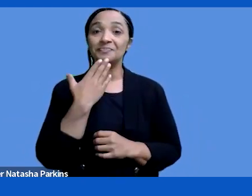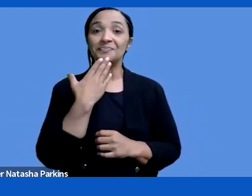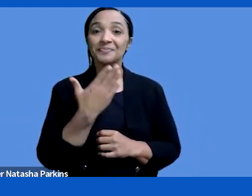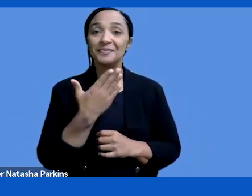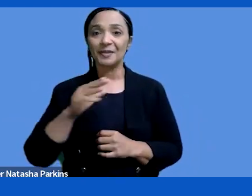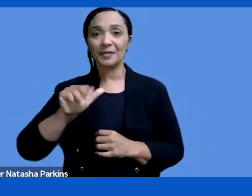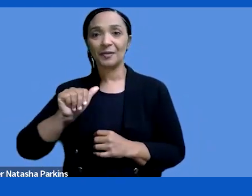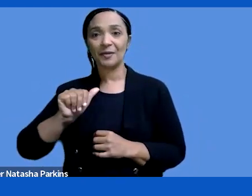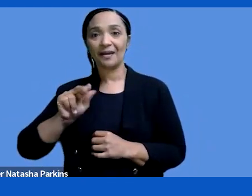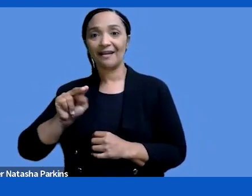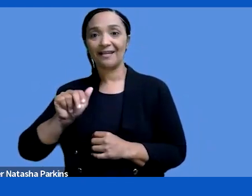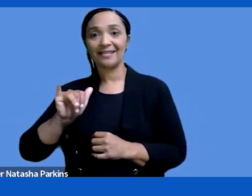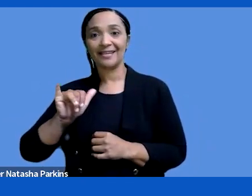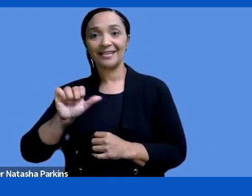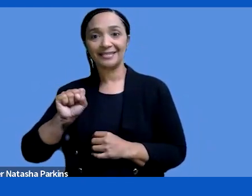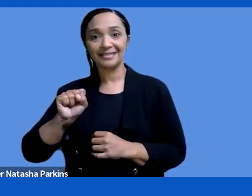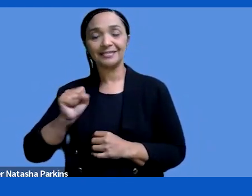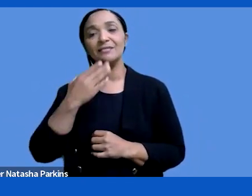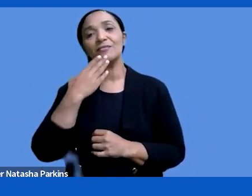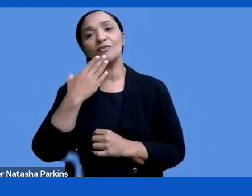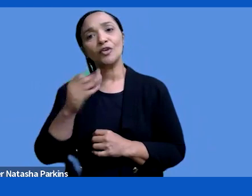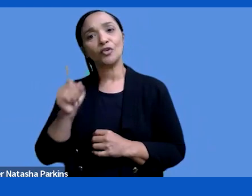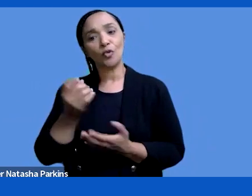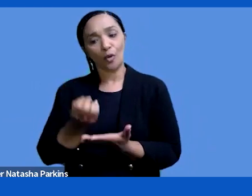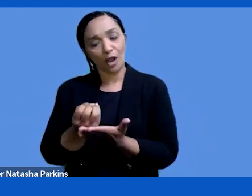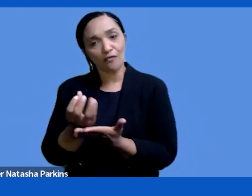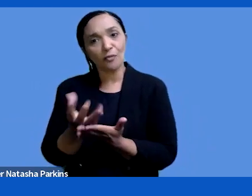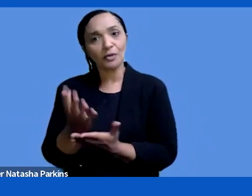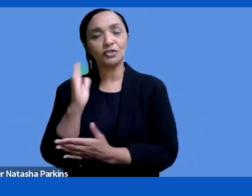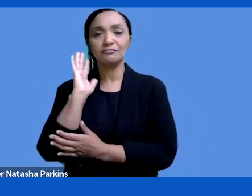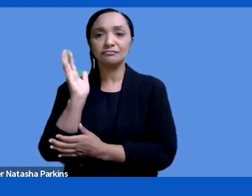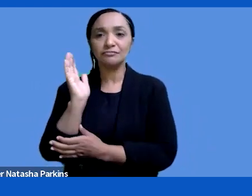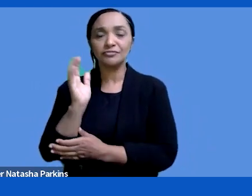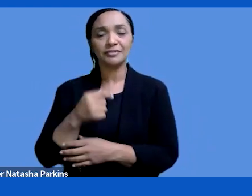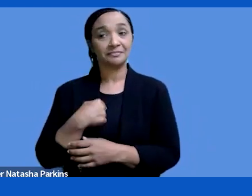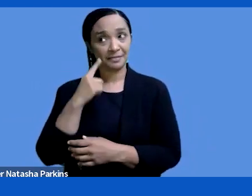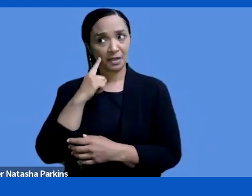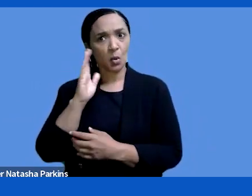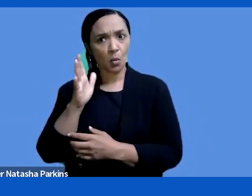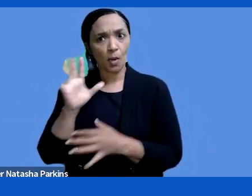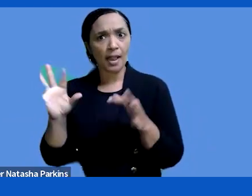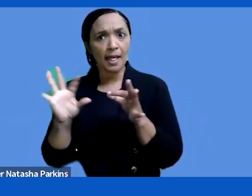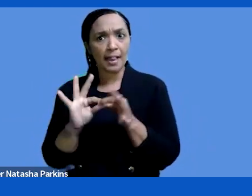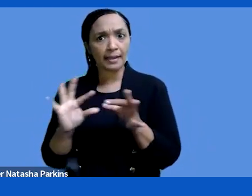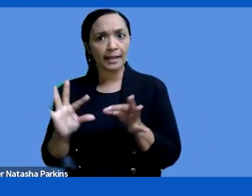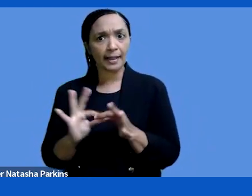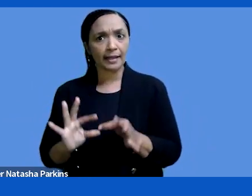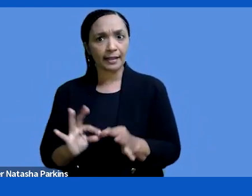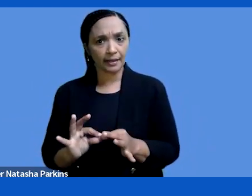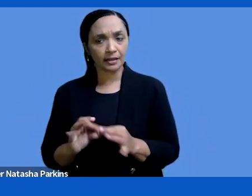and sharing information. I think you promised links. You mentioned a lot of